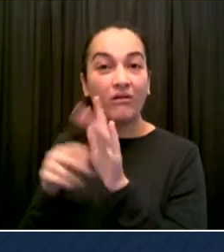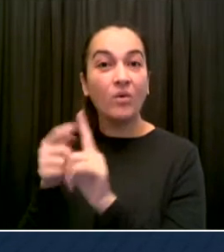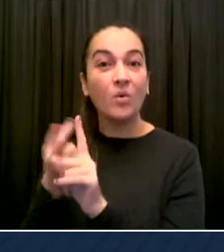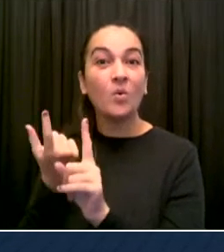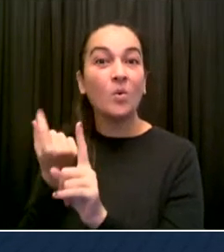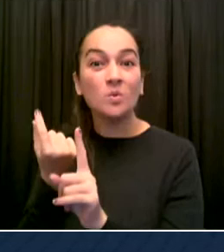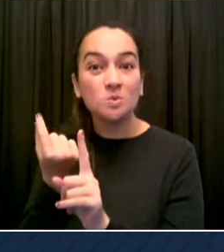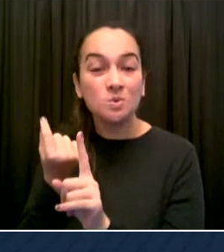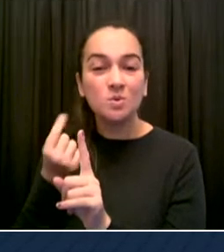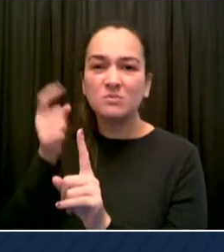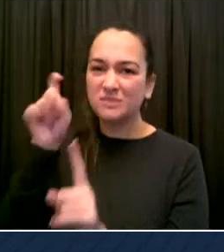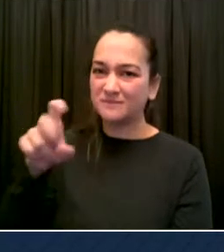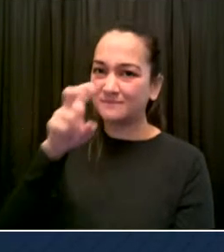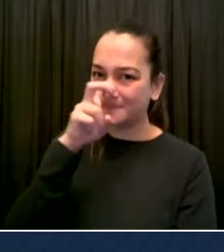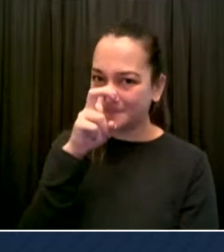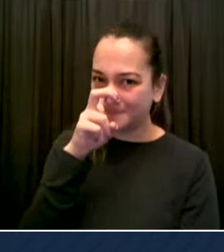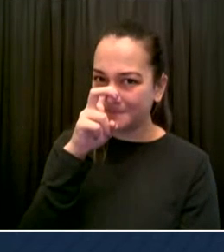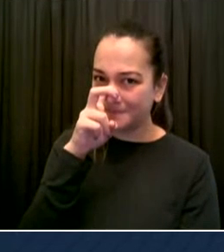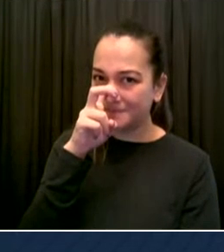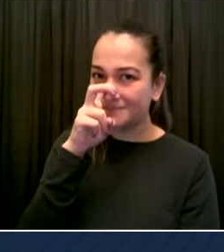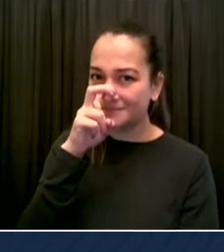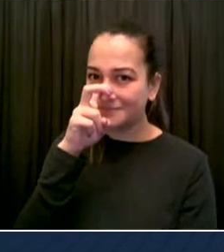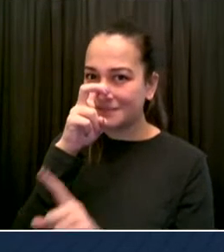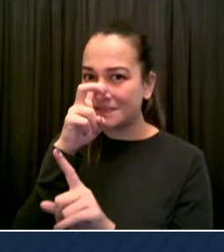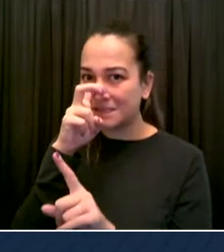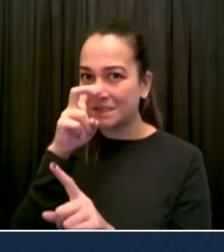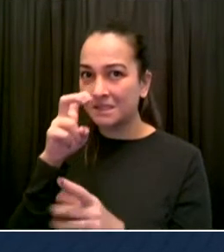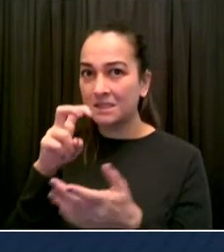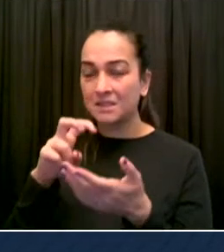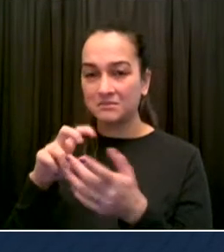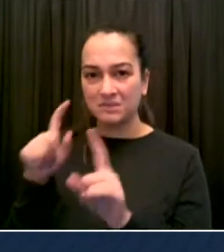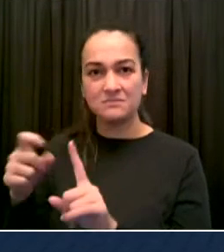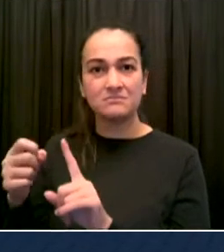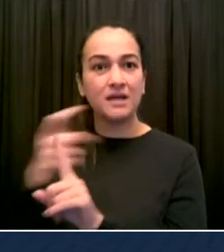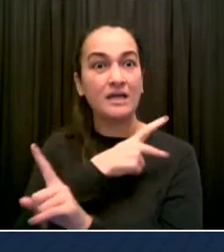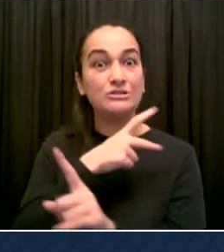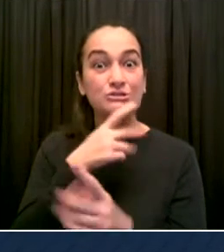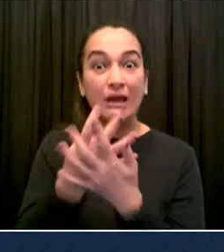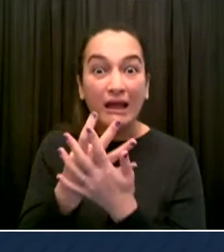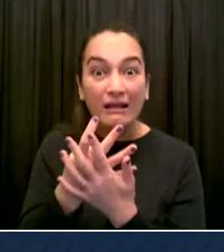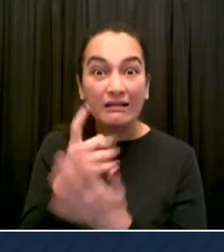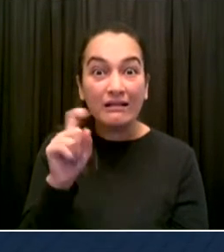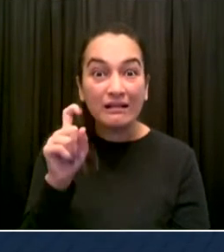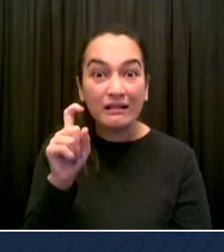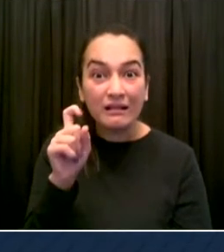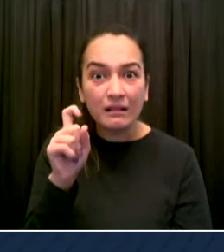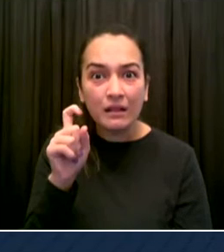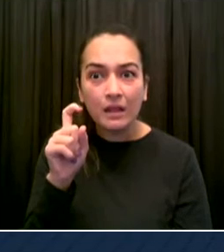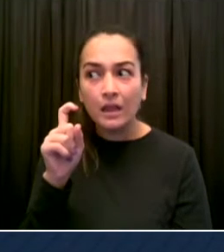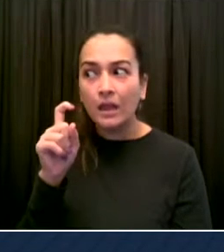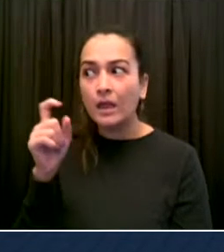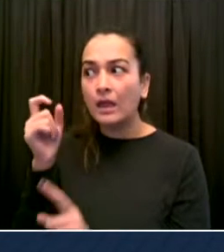OPERATES -- INCARCERATES MORE PEOPLE FOR THOSE VIOLATIONS THAN ANYWHERE ELSE IN THE